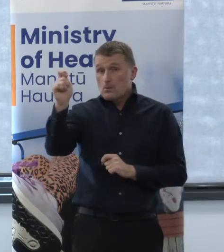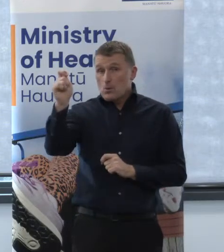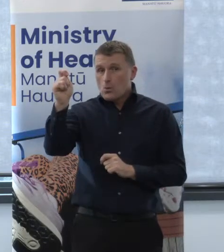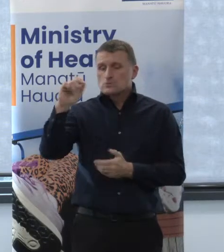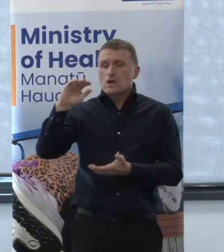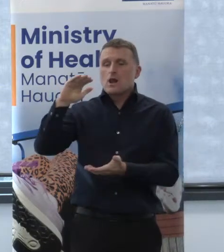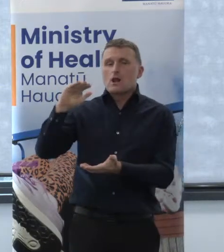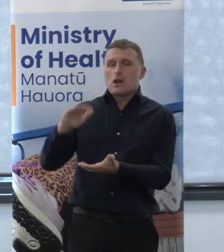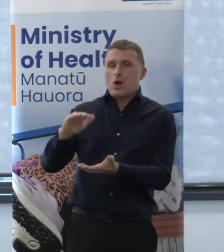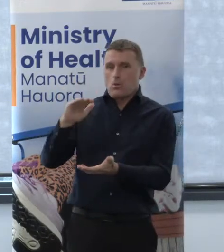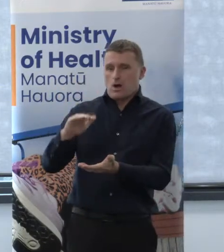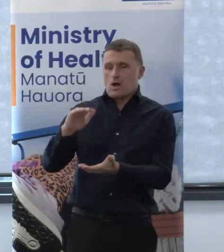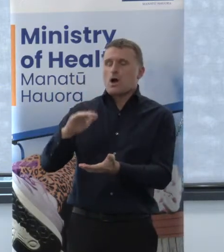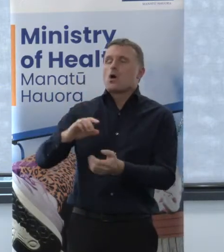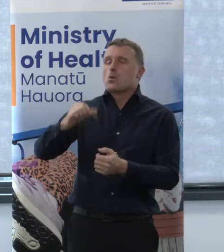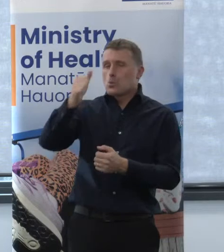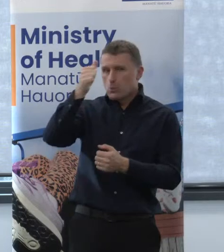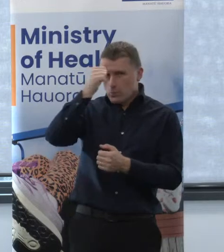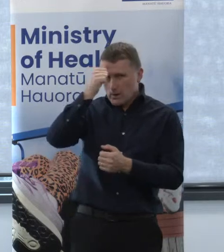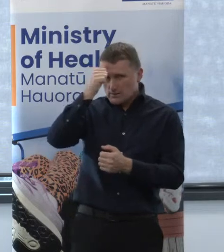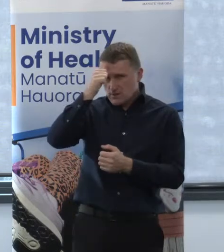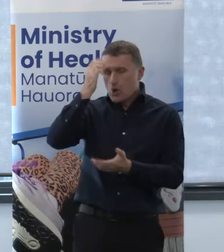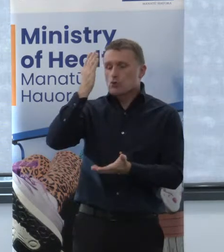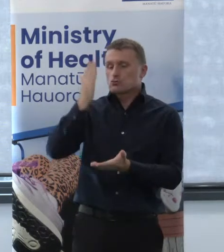ascertainment, so the number of RAT being reported, that is a lower bound for the total